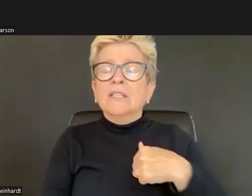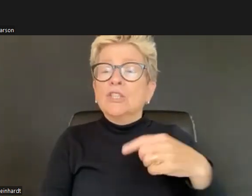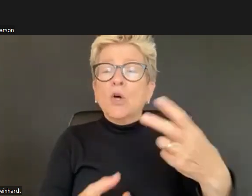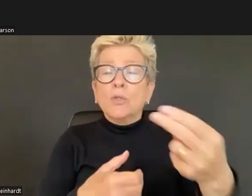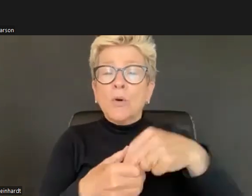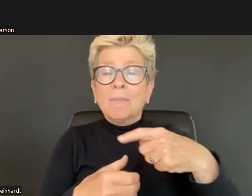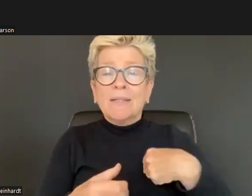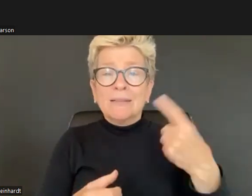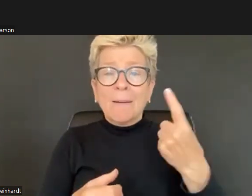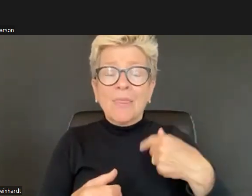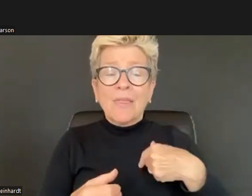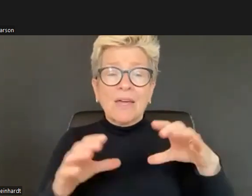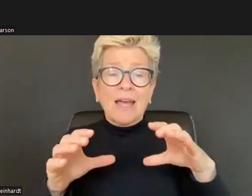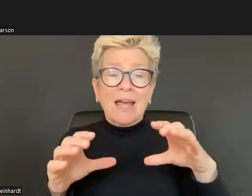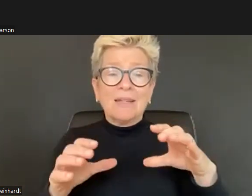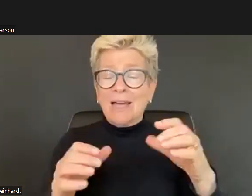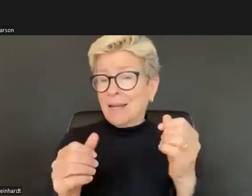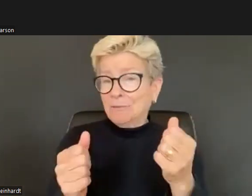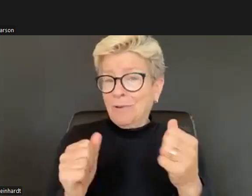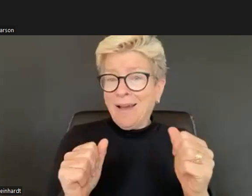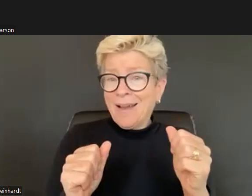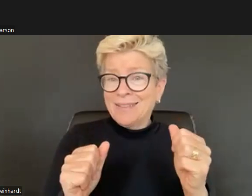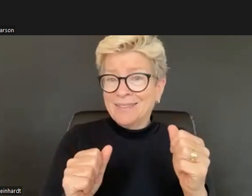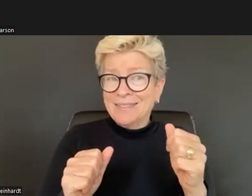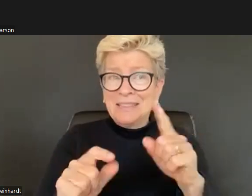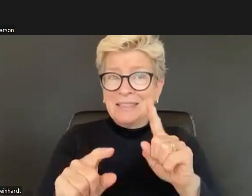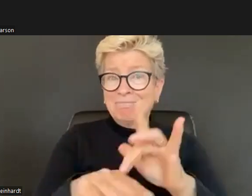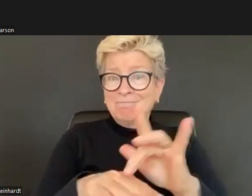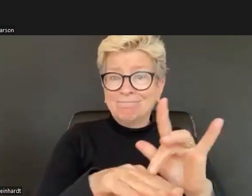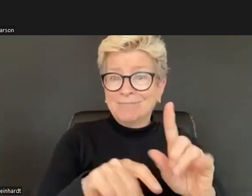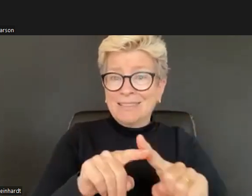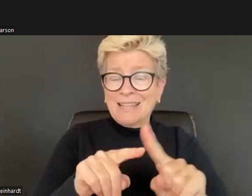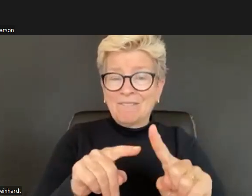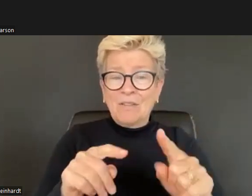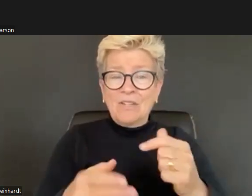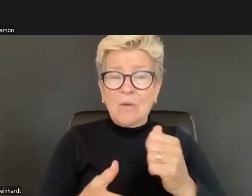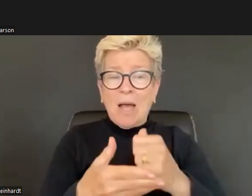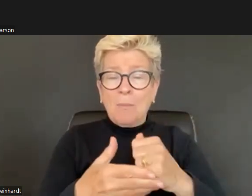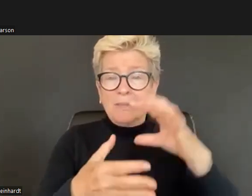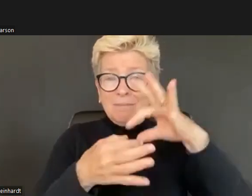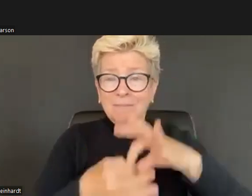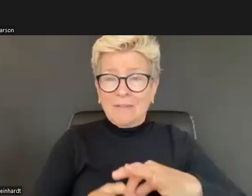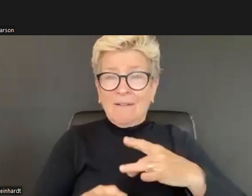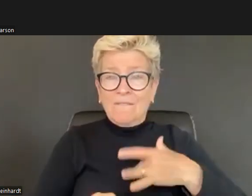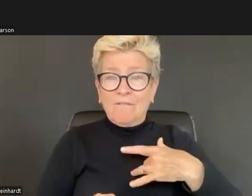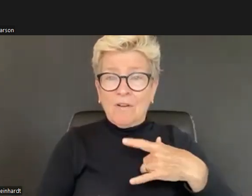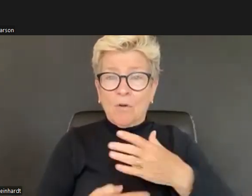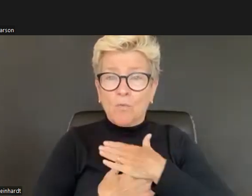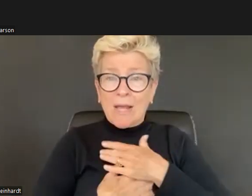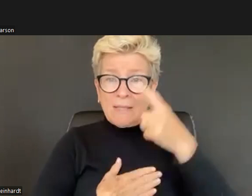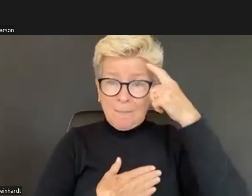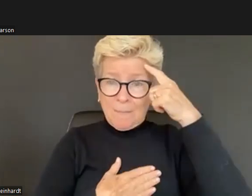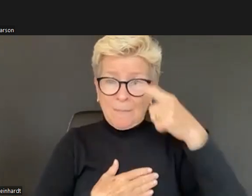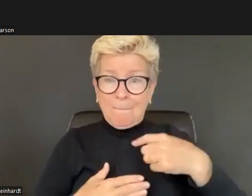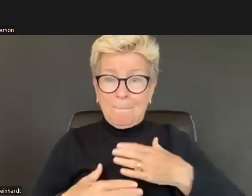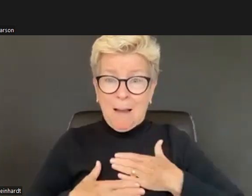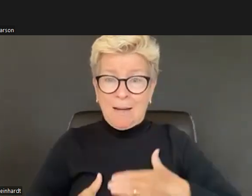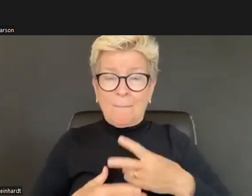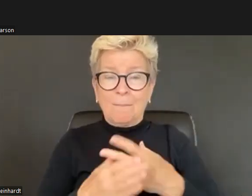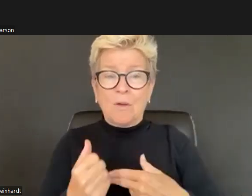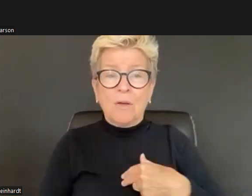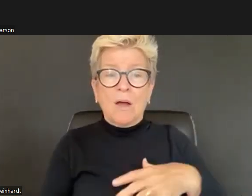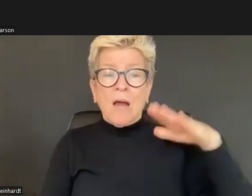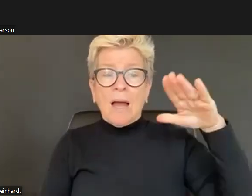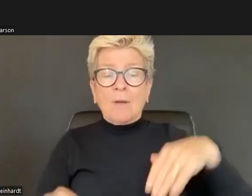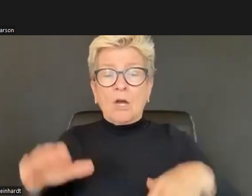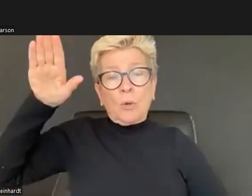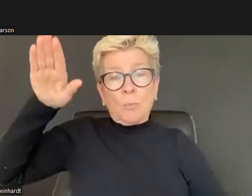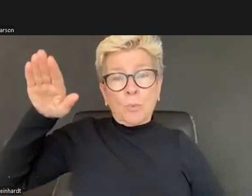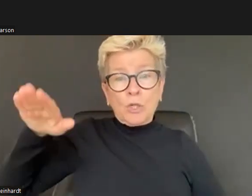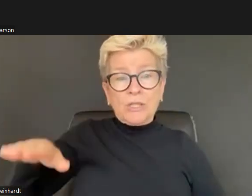I taught them the box breath that's become very well known now. But let's do the box breath together and we'll use this box and I'll help you out and as I learned from Ann Green Gilbert this last summer, it is really helpful to start with an outbreak to ground your body.